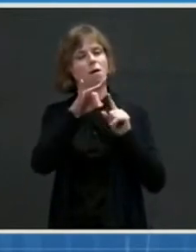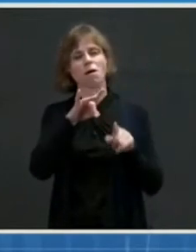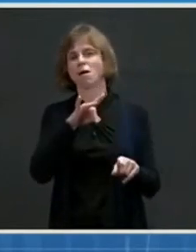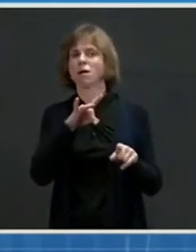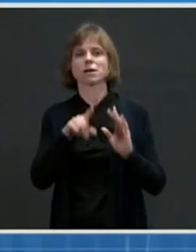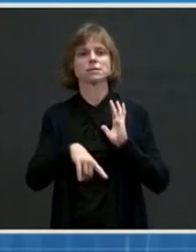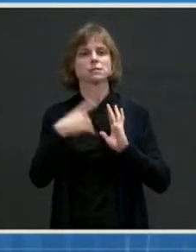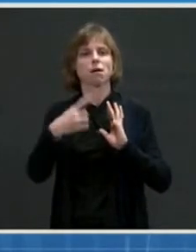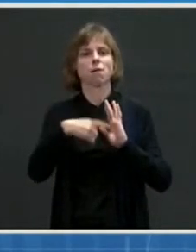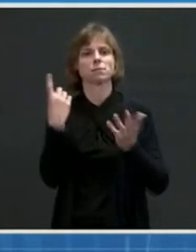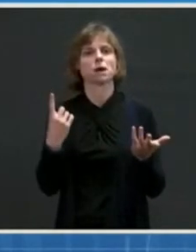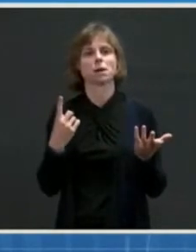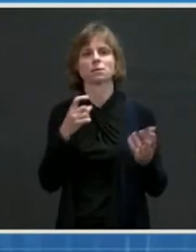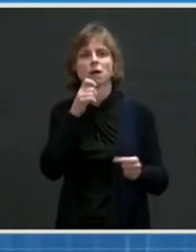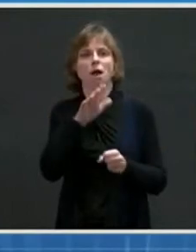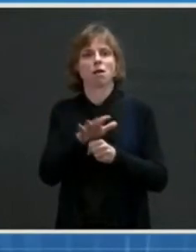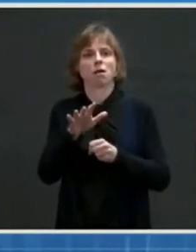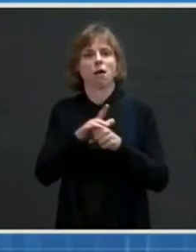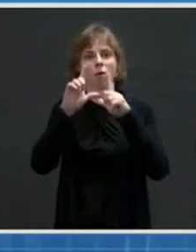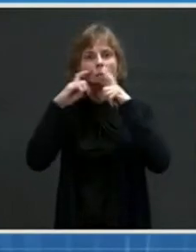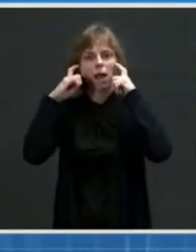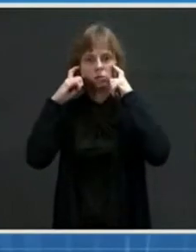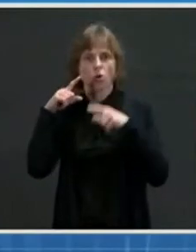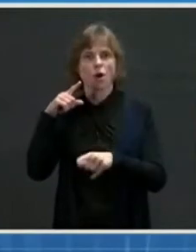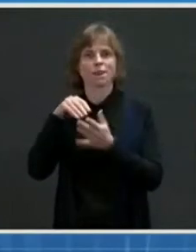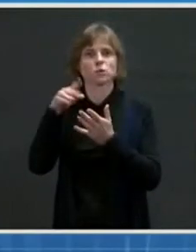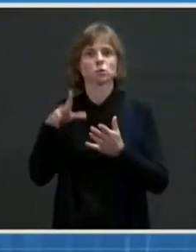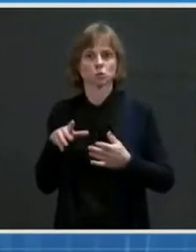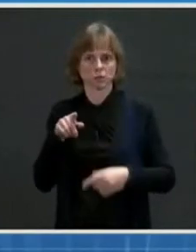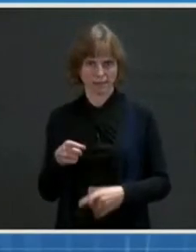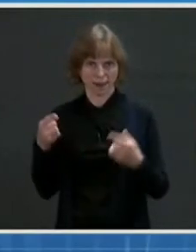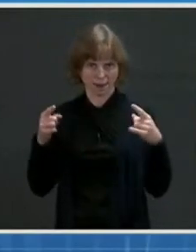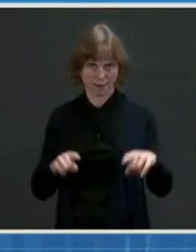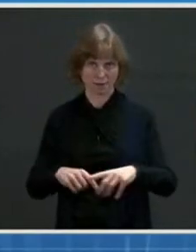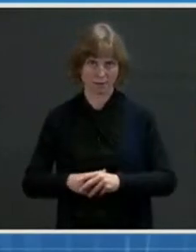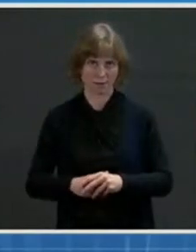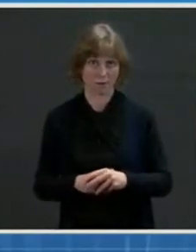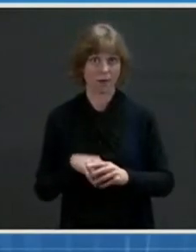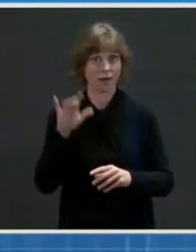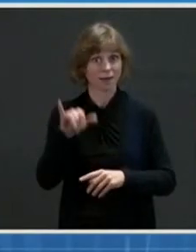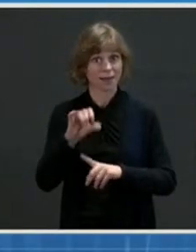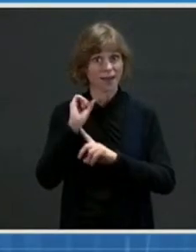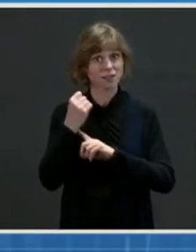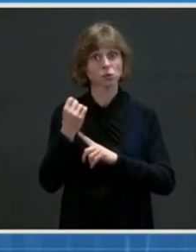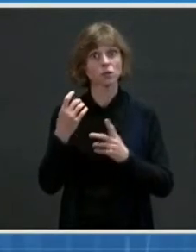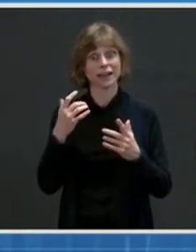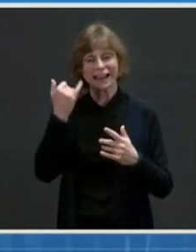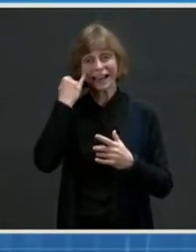HIGH, THE STUDY FOUND THAT THERE WERE INSTANCES WHERE LACK OR INADEQUATE MASK WEARING BY